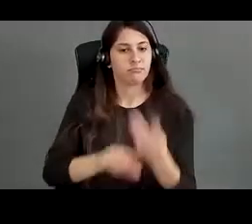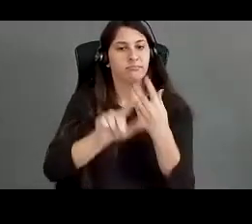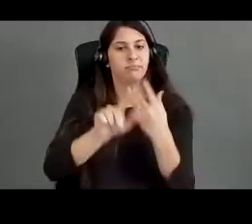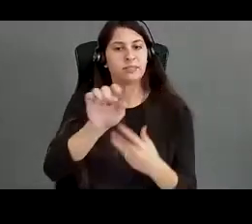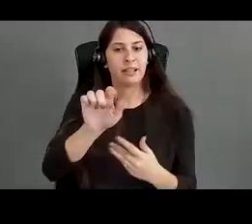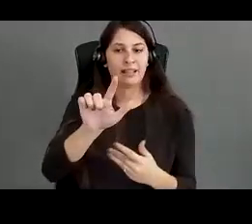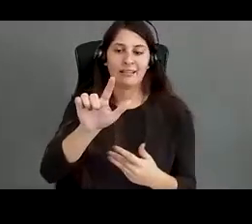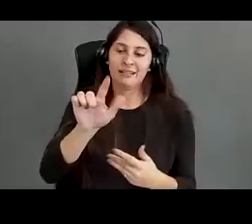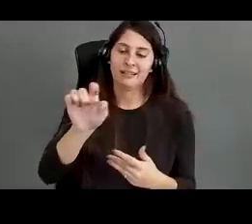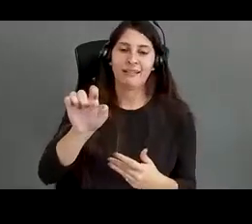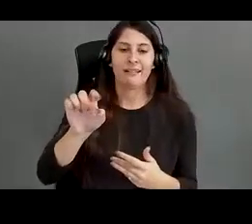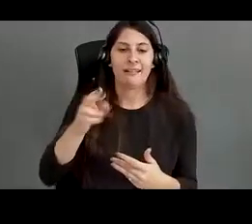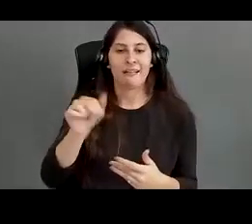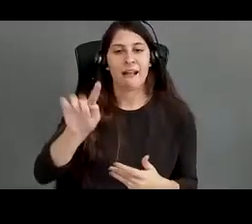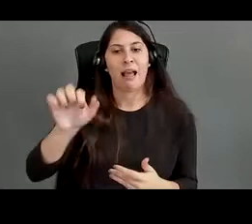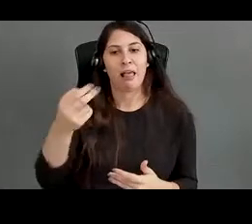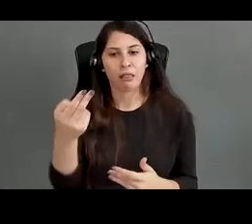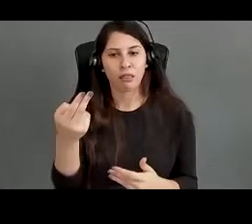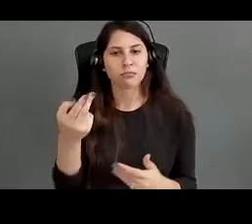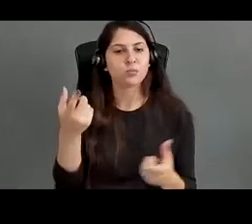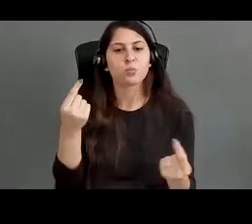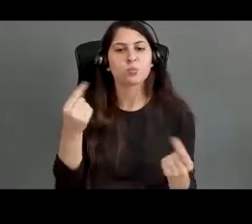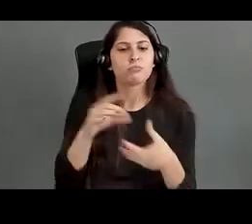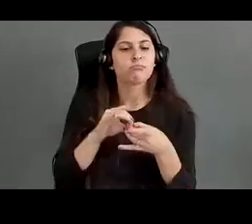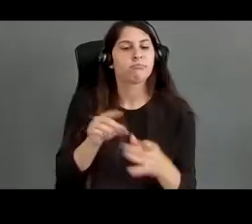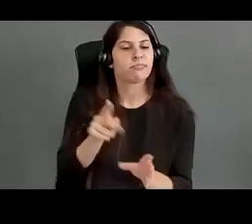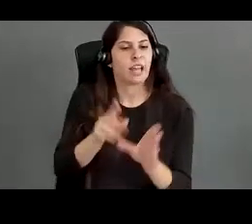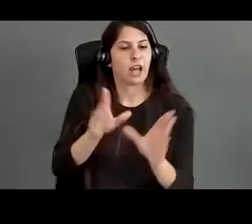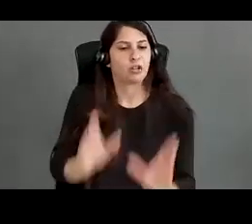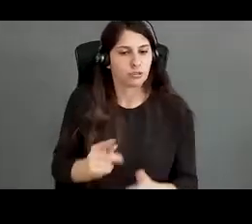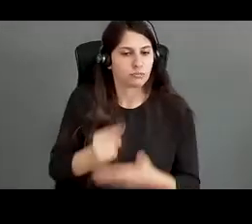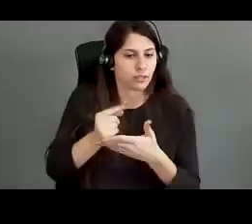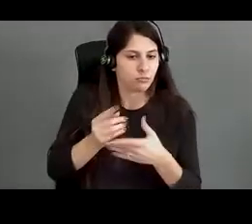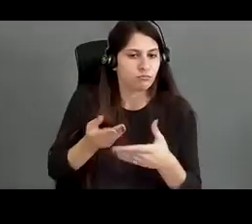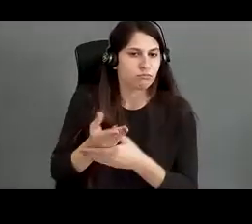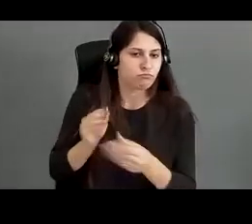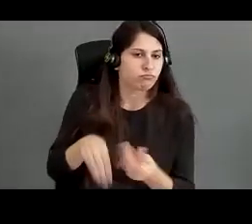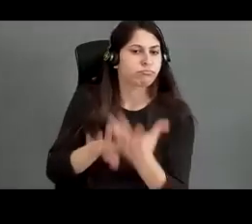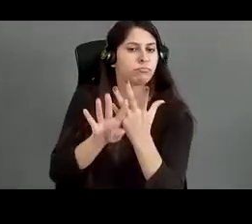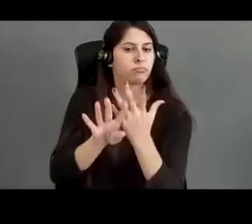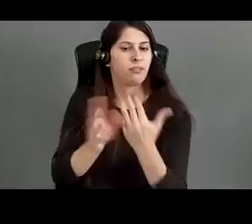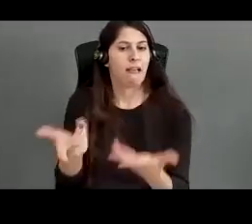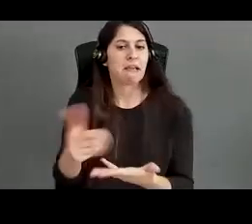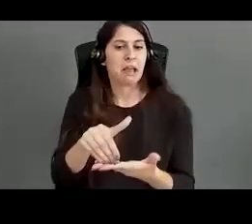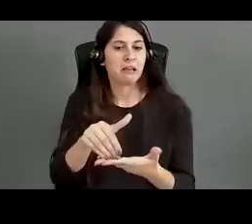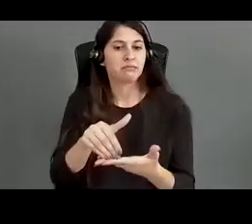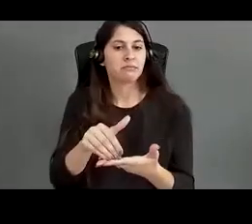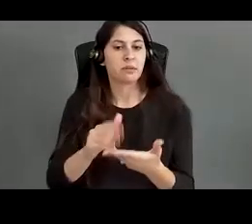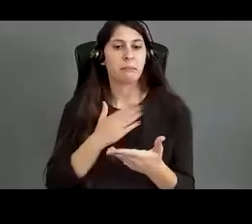about tele-health and tele-psychiatry? So again, that concludes my slides.